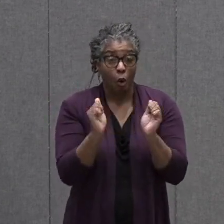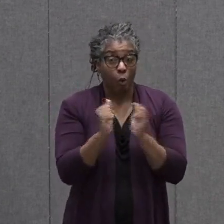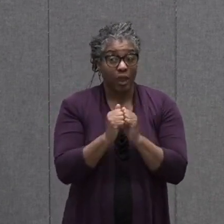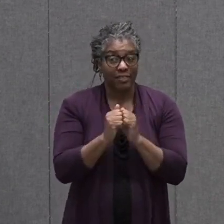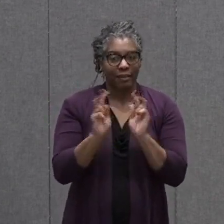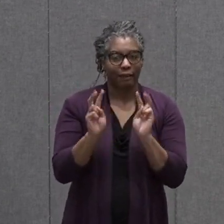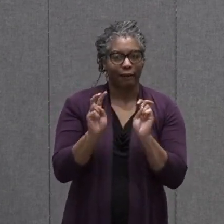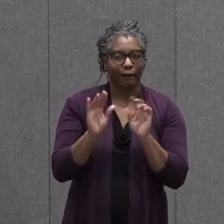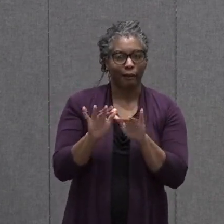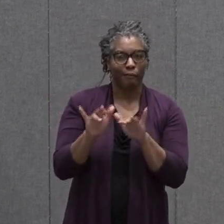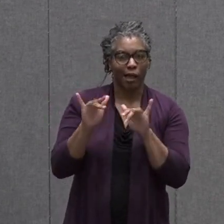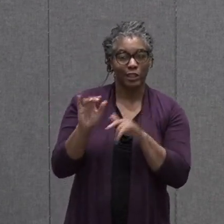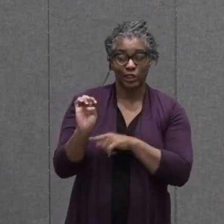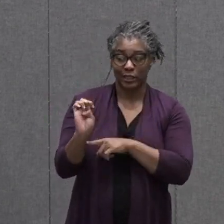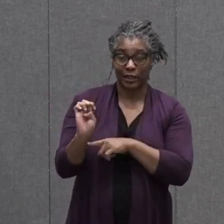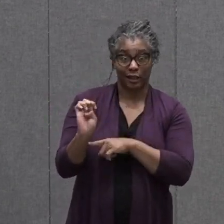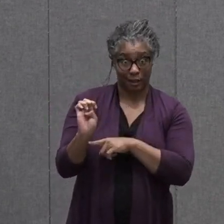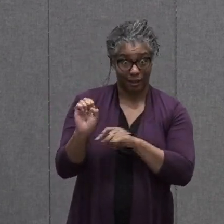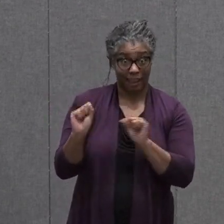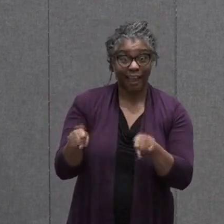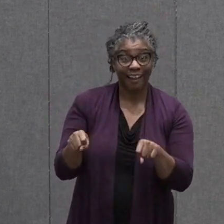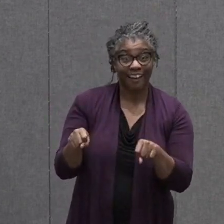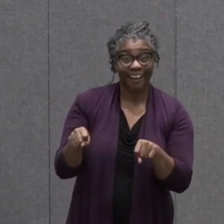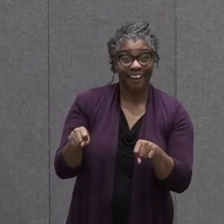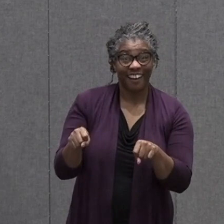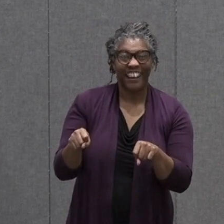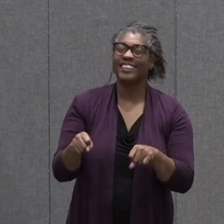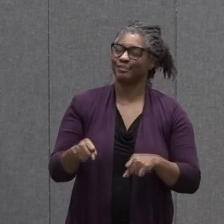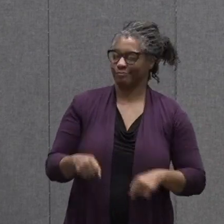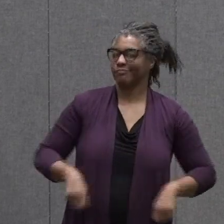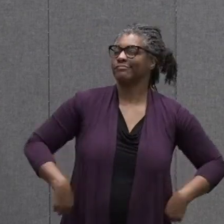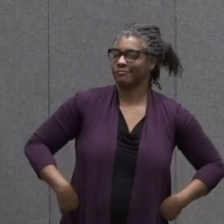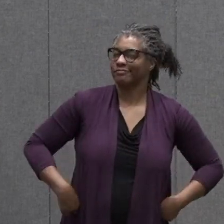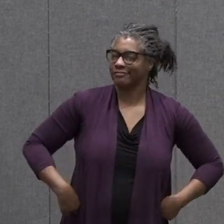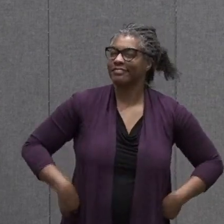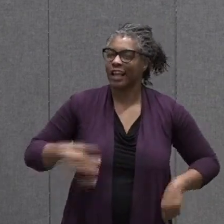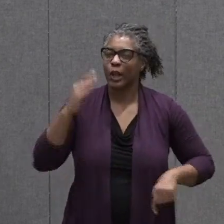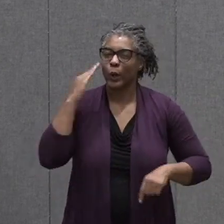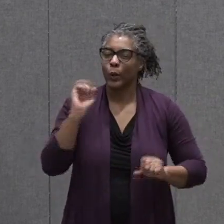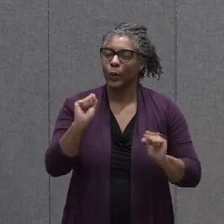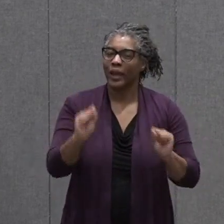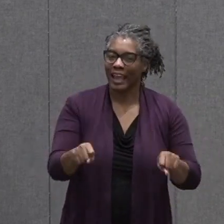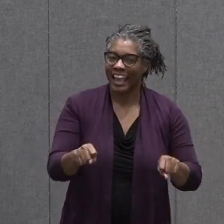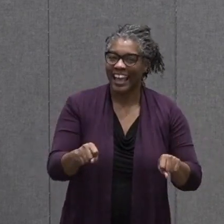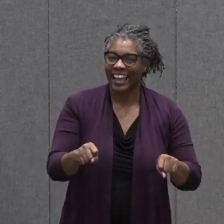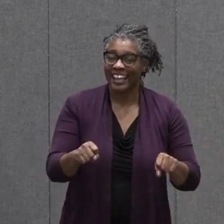I hope so. If you choose to work on this at home, we'd love to see what you're working on. Don't forget,